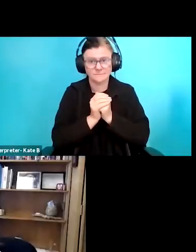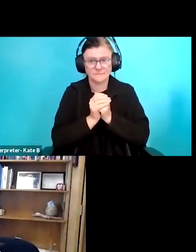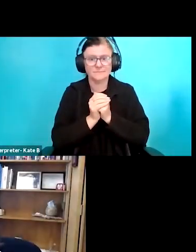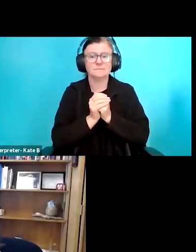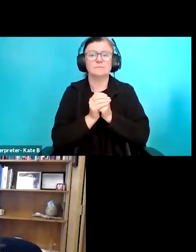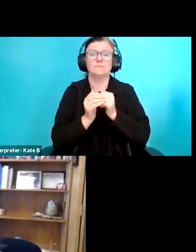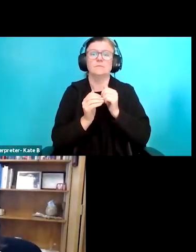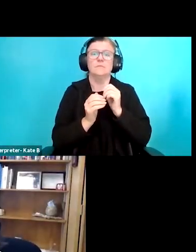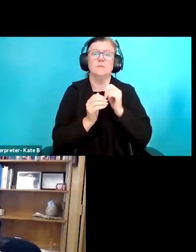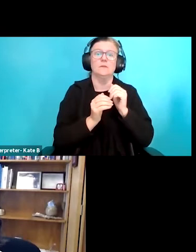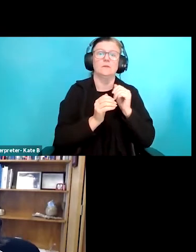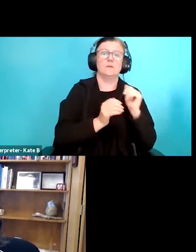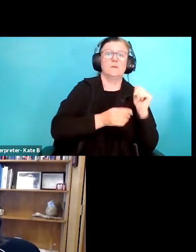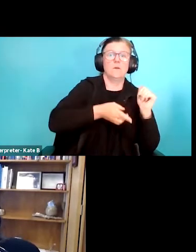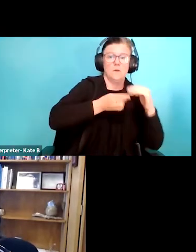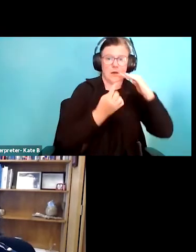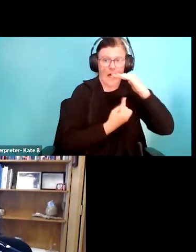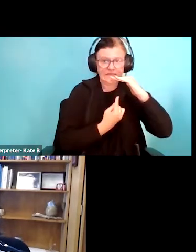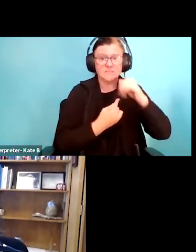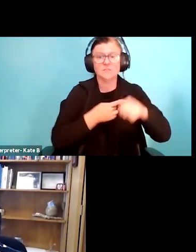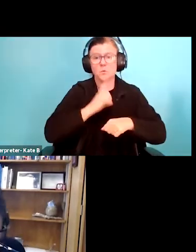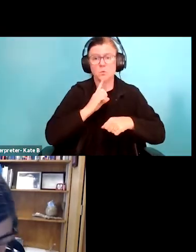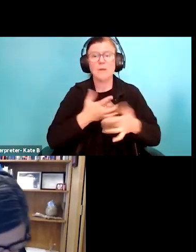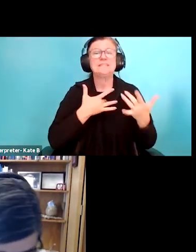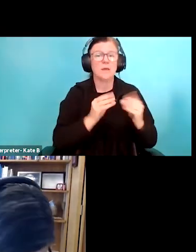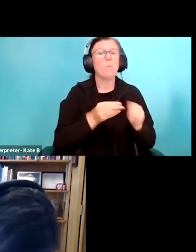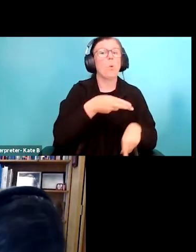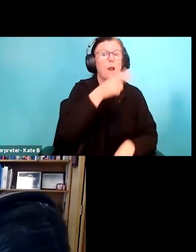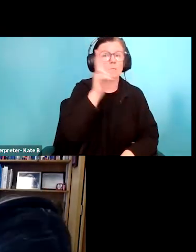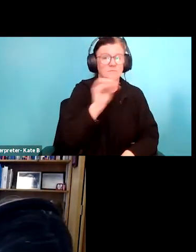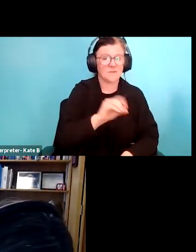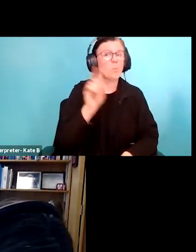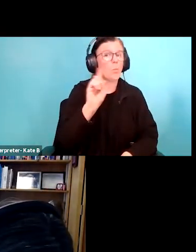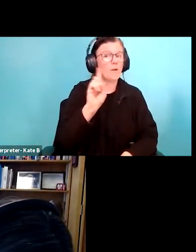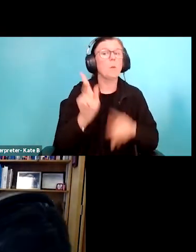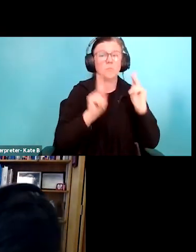social isolation and loneliness are higher among adults with disabilities and secondly